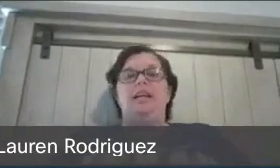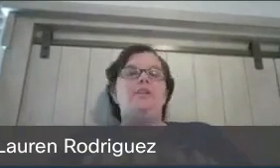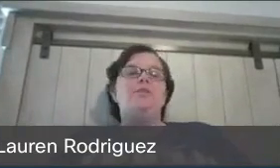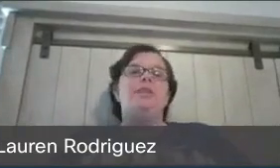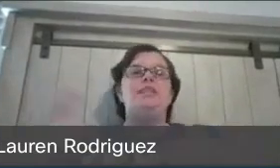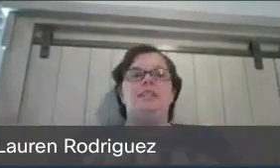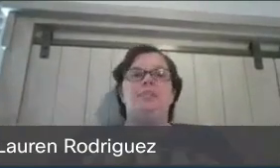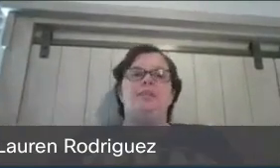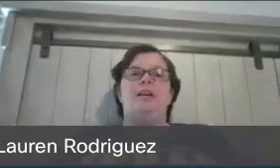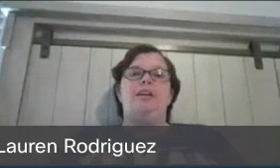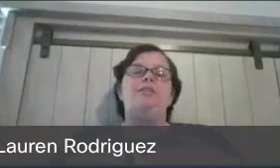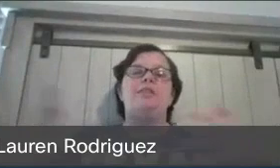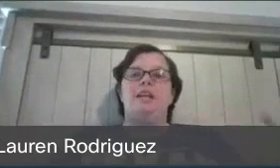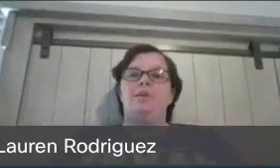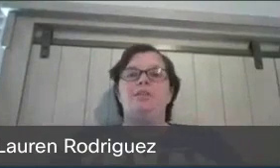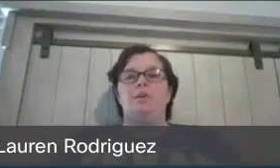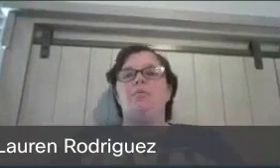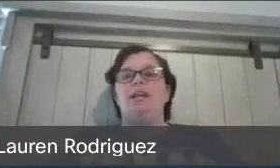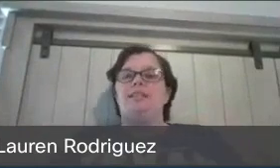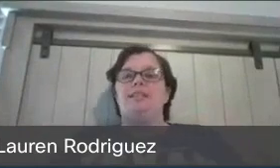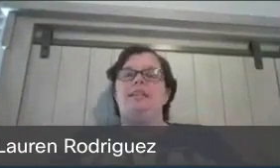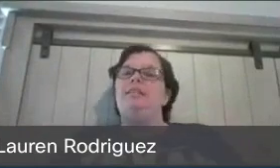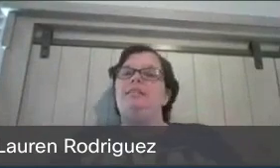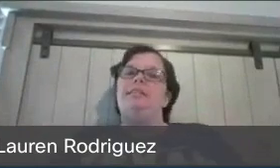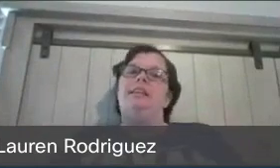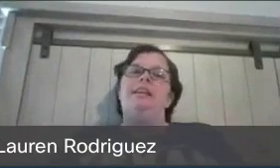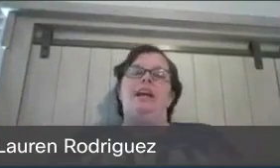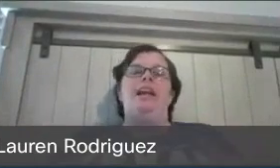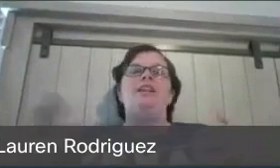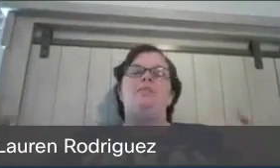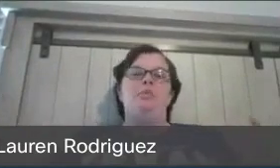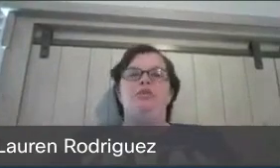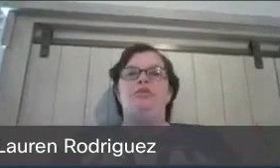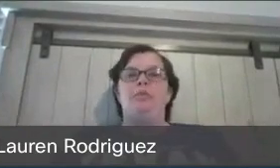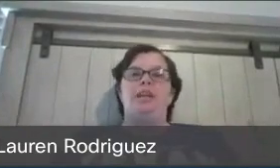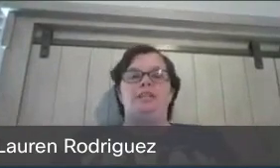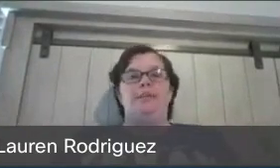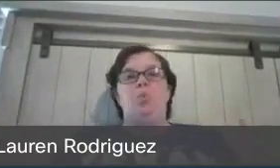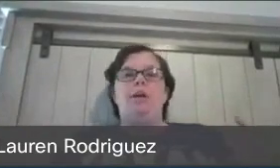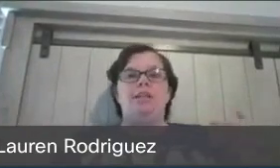like here's what the steps are. Here's kind of what the SOAR process is. And as we move from like, step one